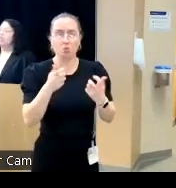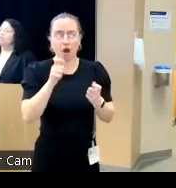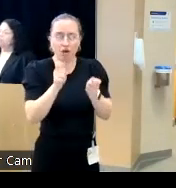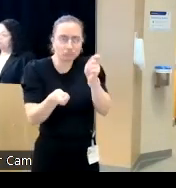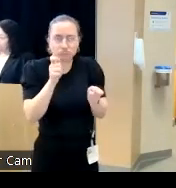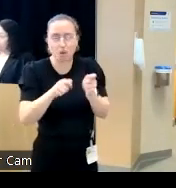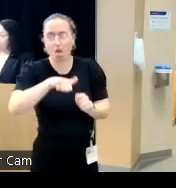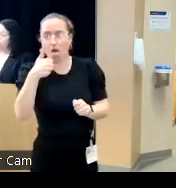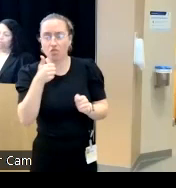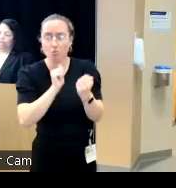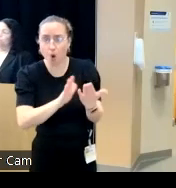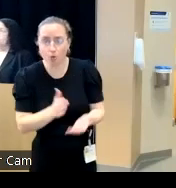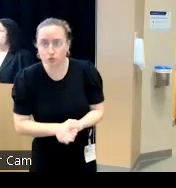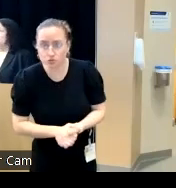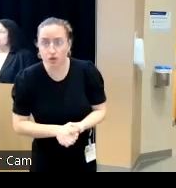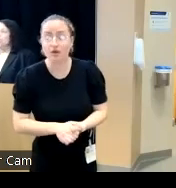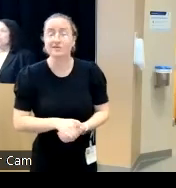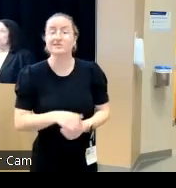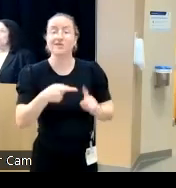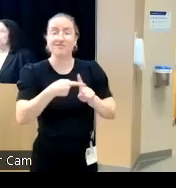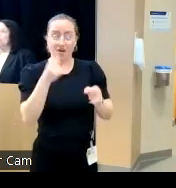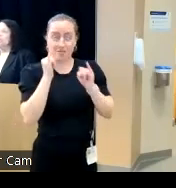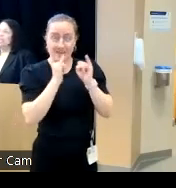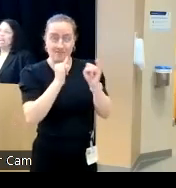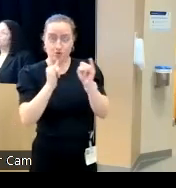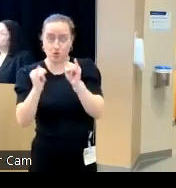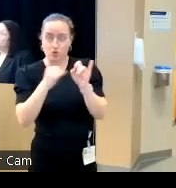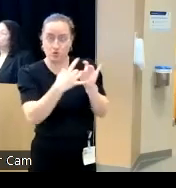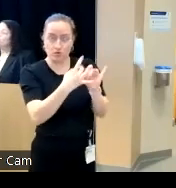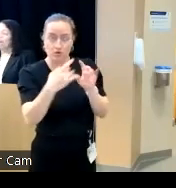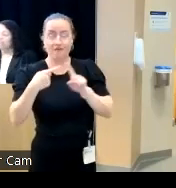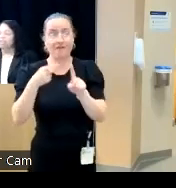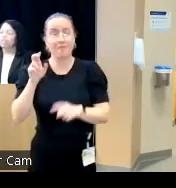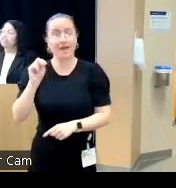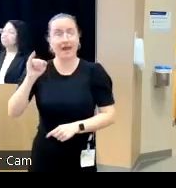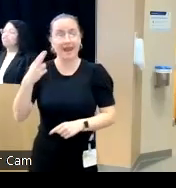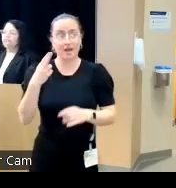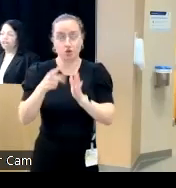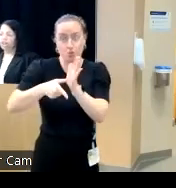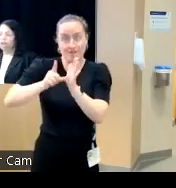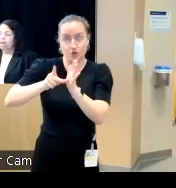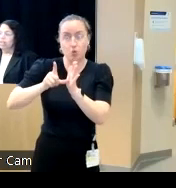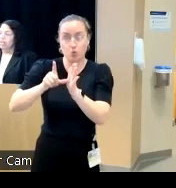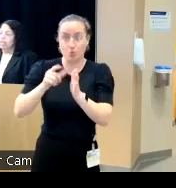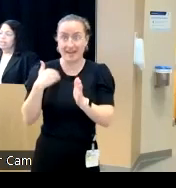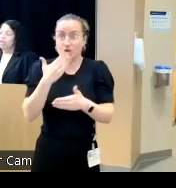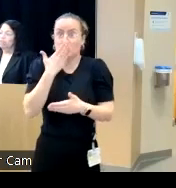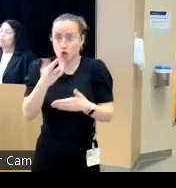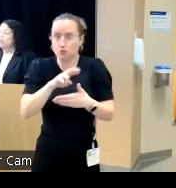and then because of good feedback from the NIH reviewers we're actually going to just share the